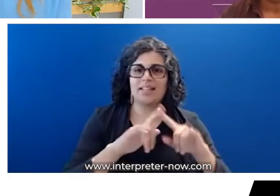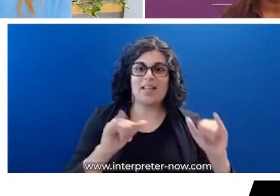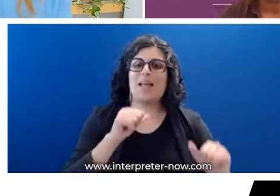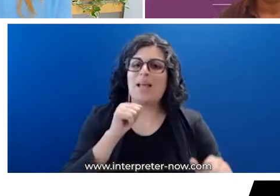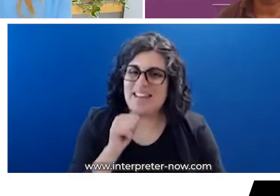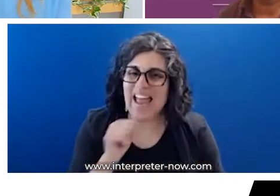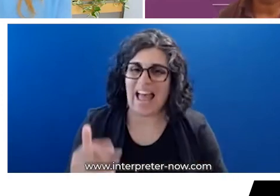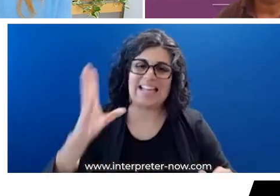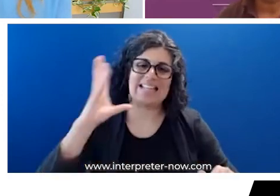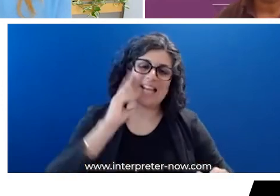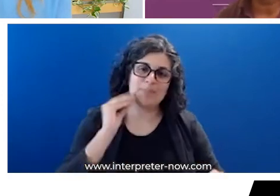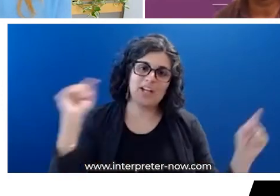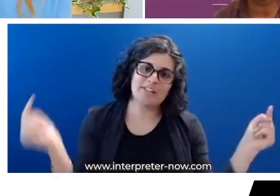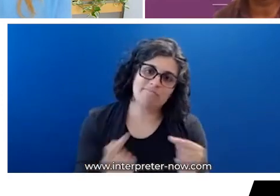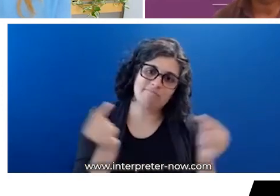microaggressions or microinequities.